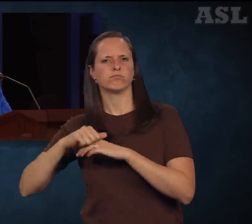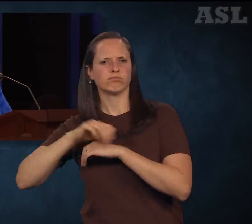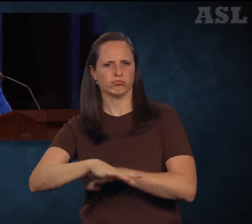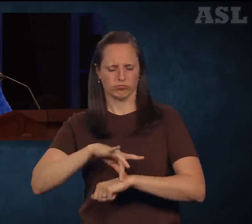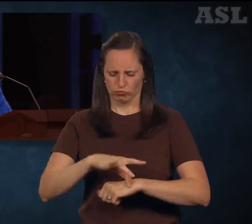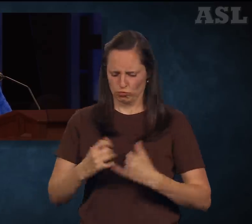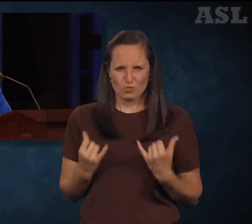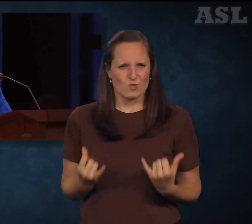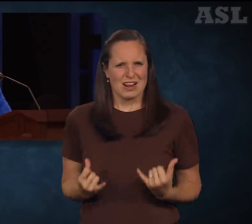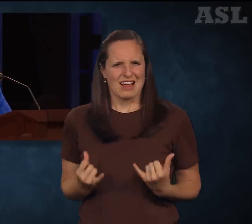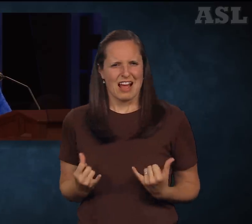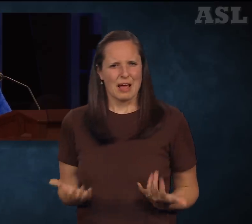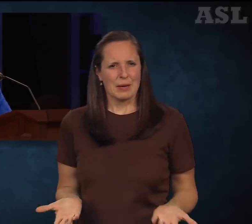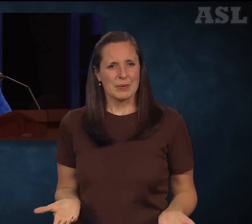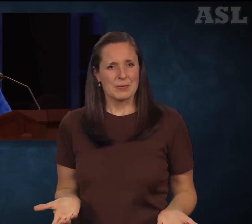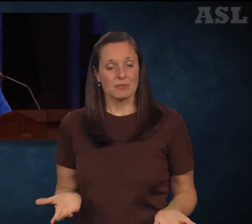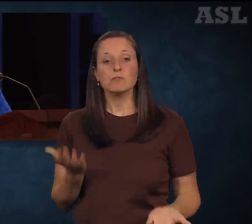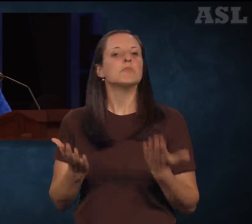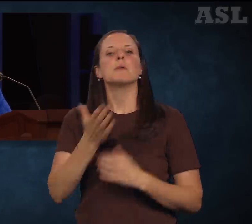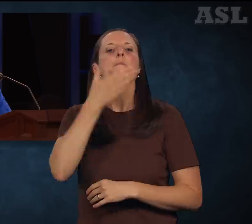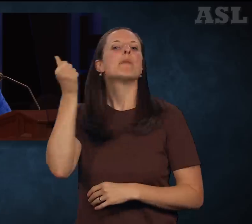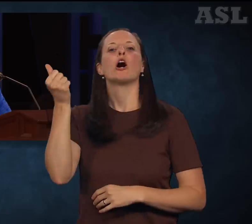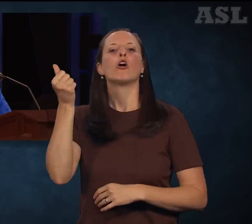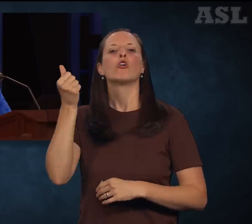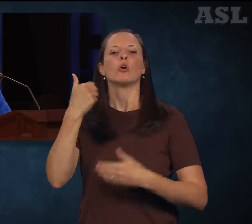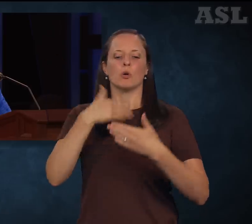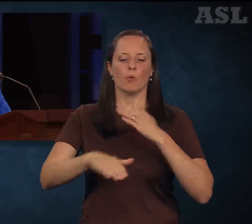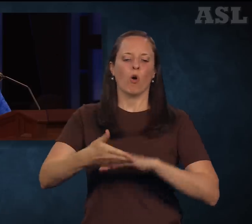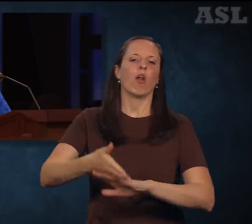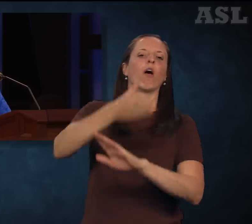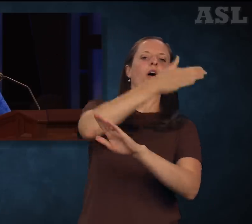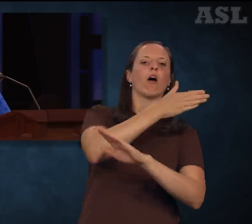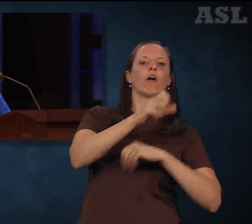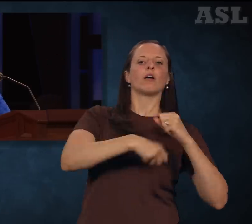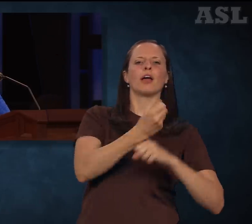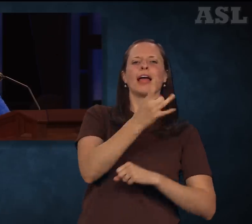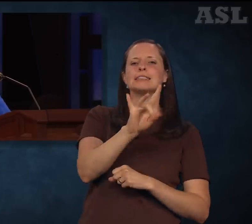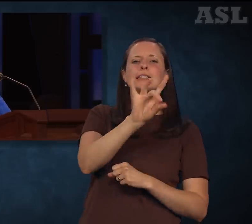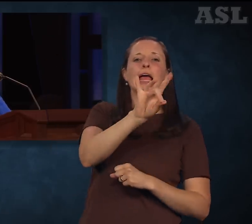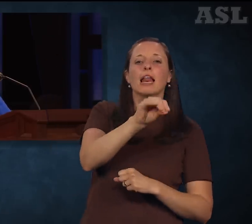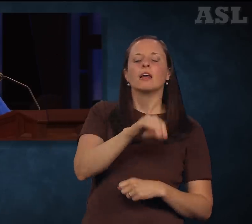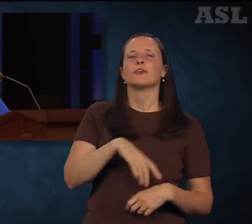WHY ARE YOU HERE ON EARTH RIGHT NOW?